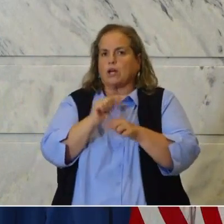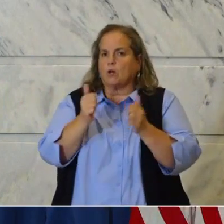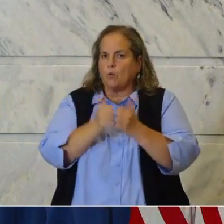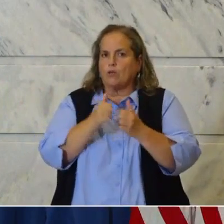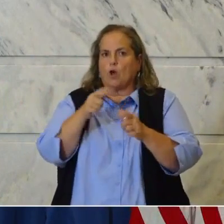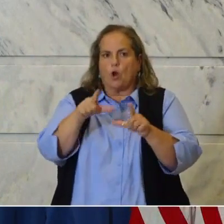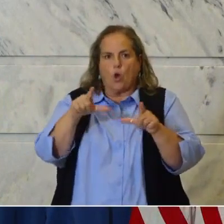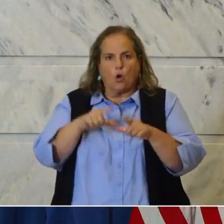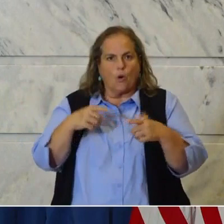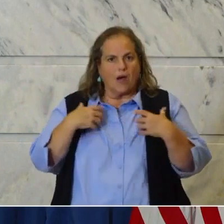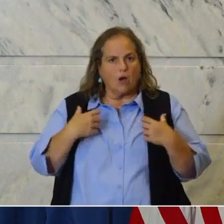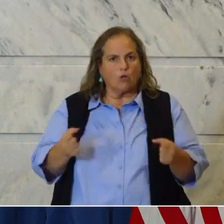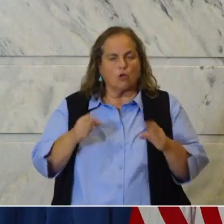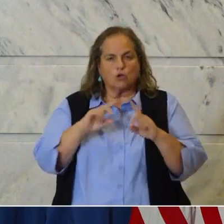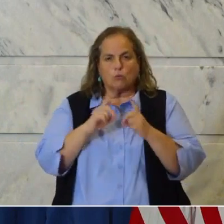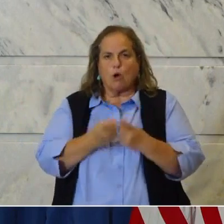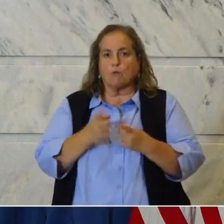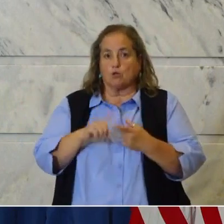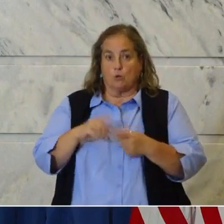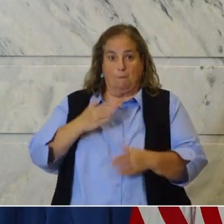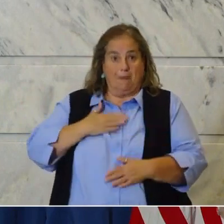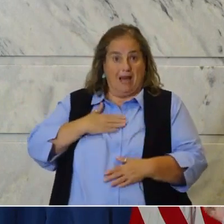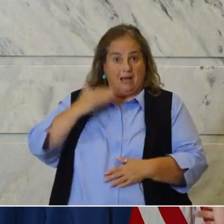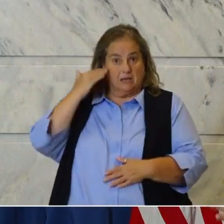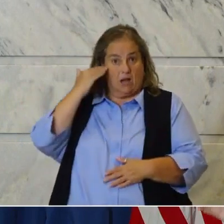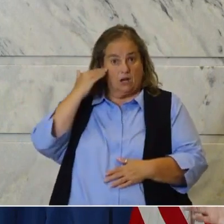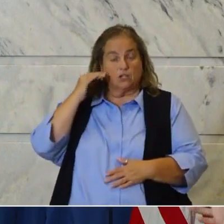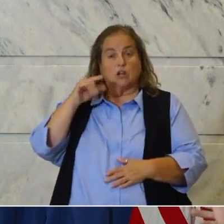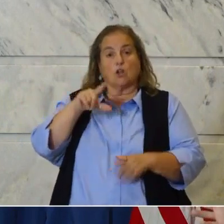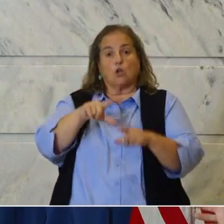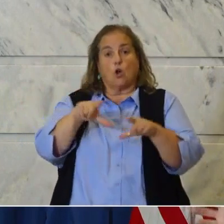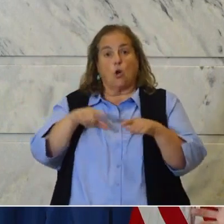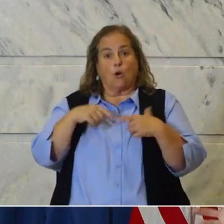departments. To my knowledge, the local health departments have been in